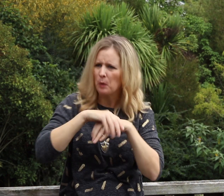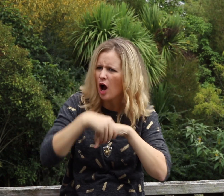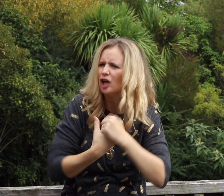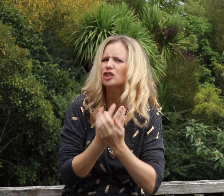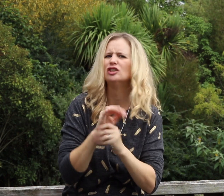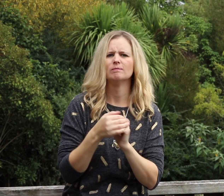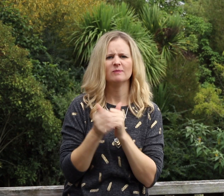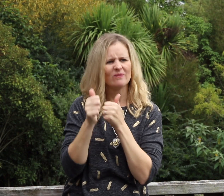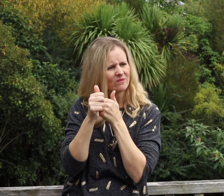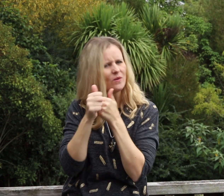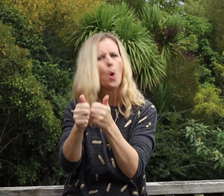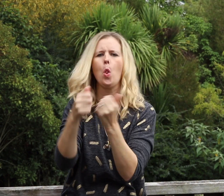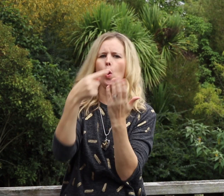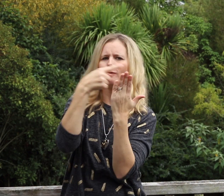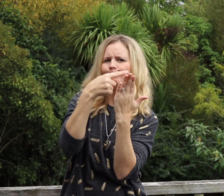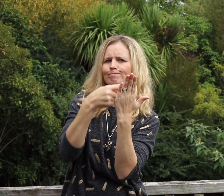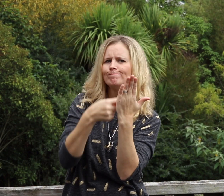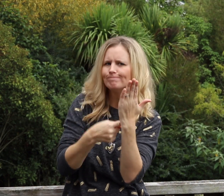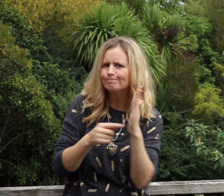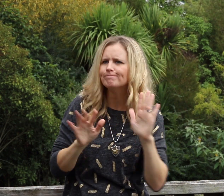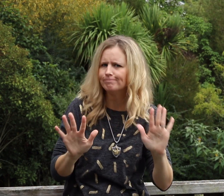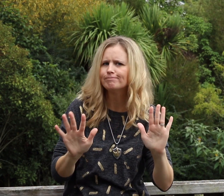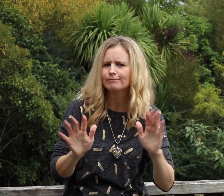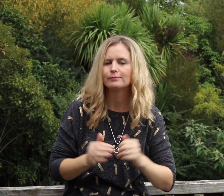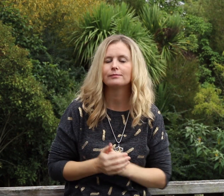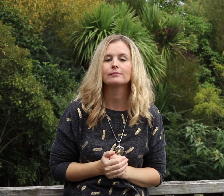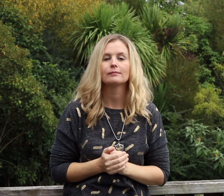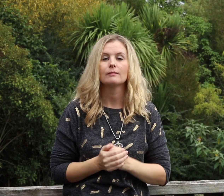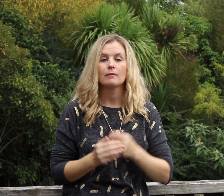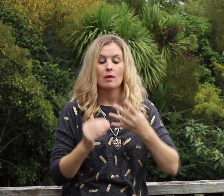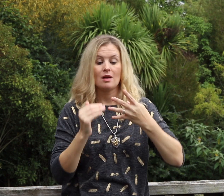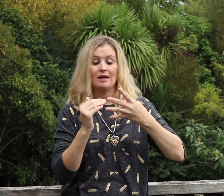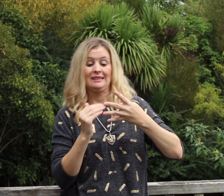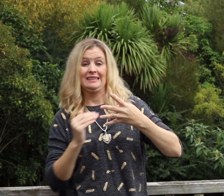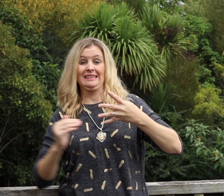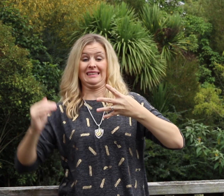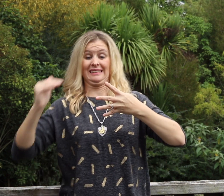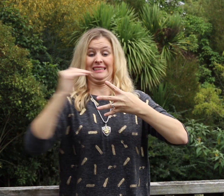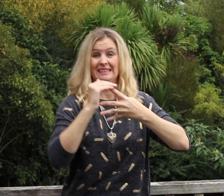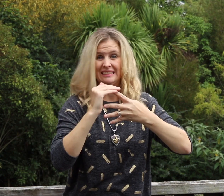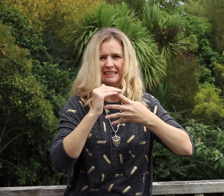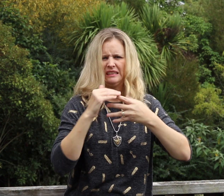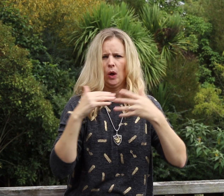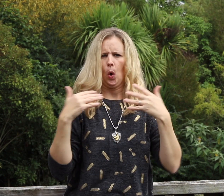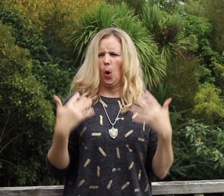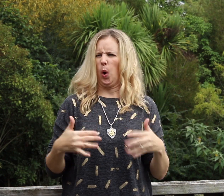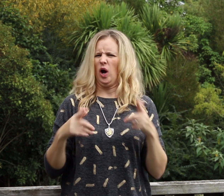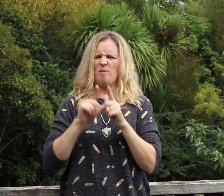more rigid with schools, businesses and travels completely shut down.